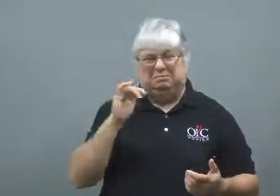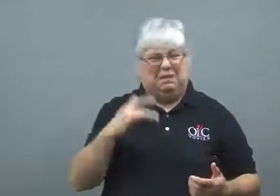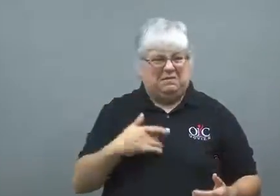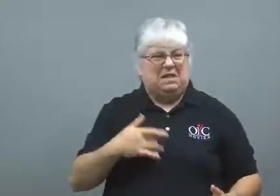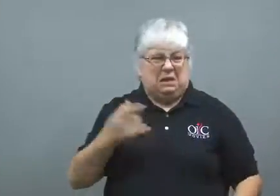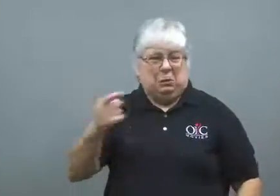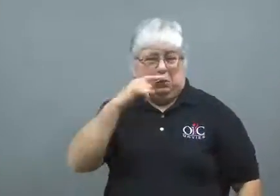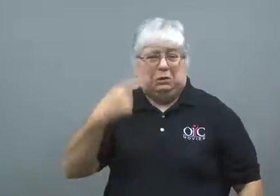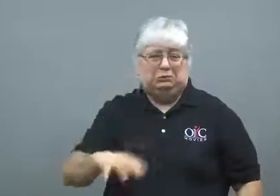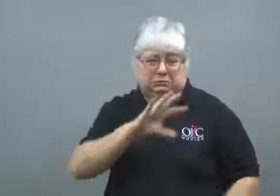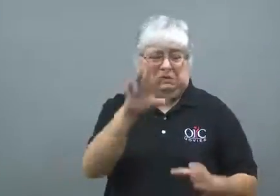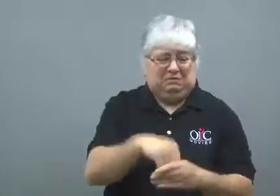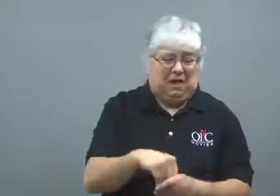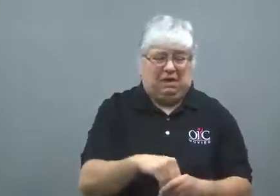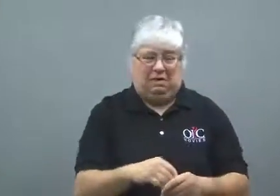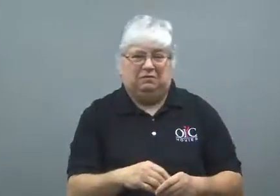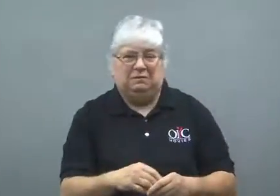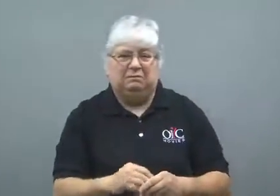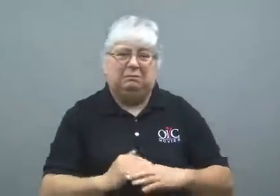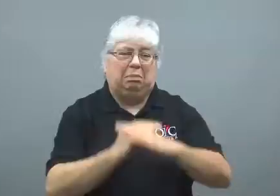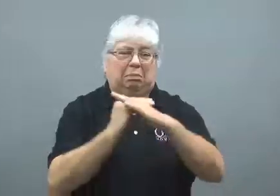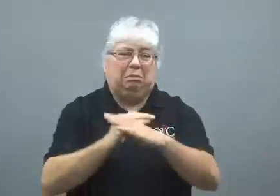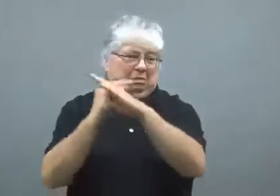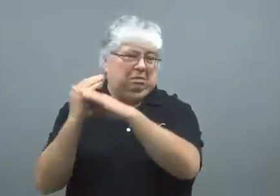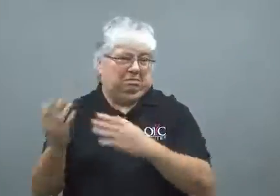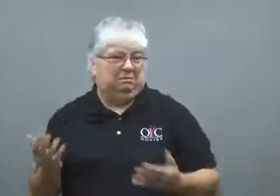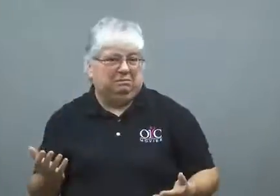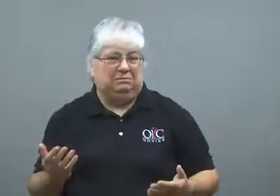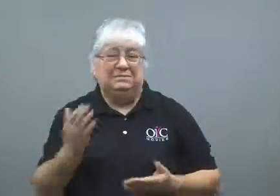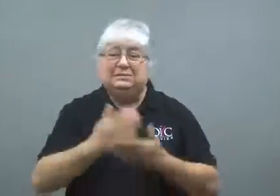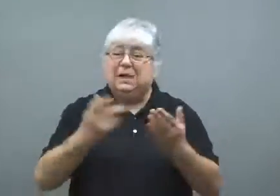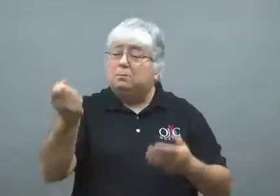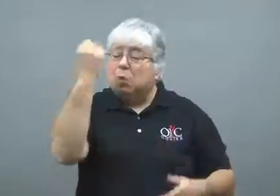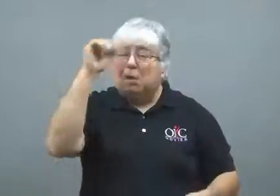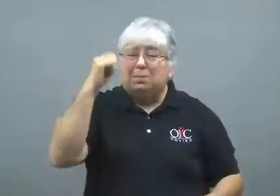He believes the Russians are involved in preventing access to the site.